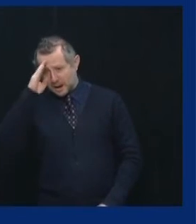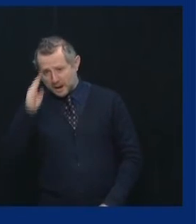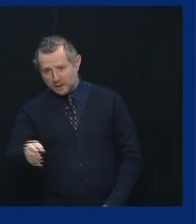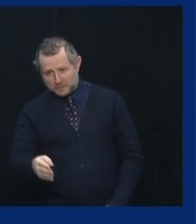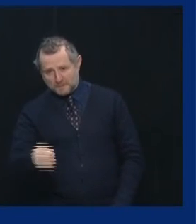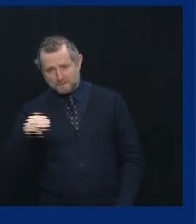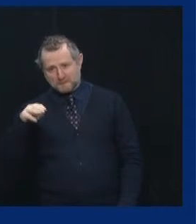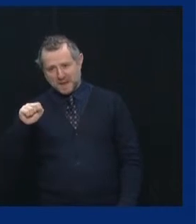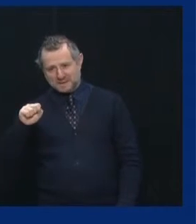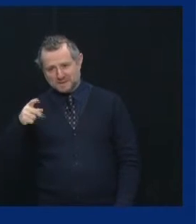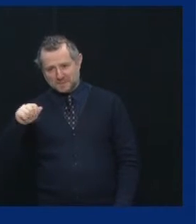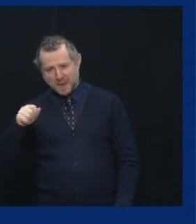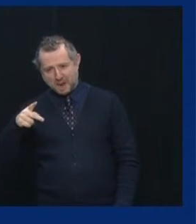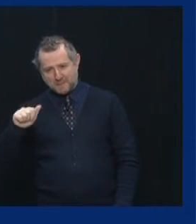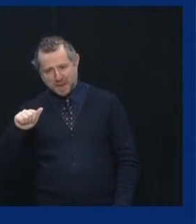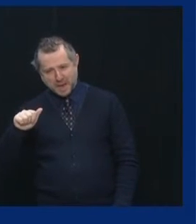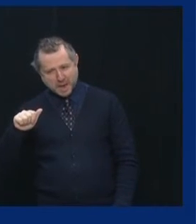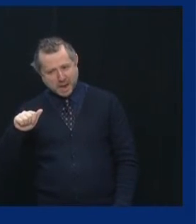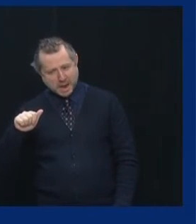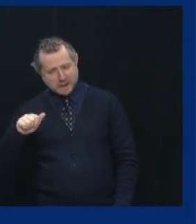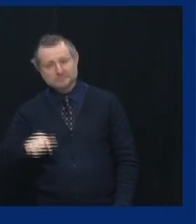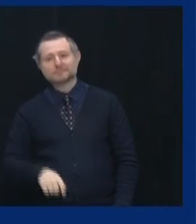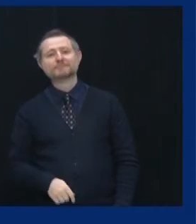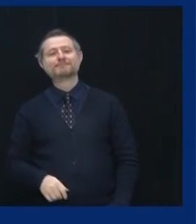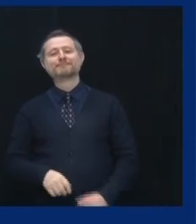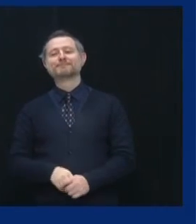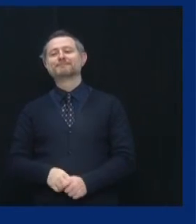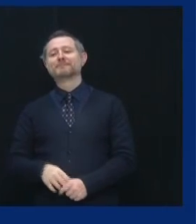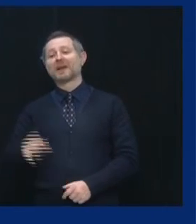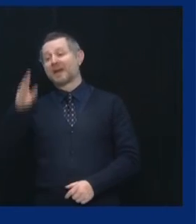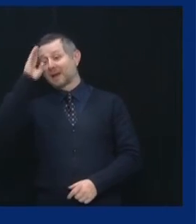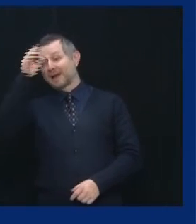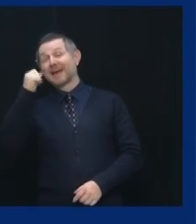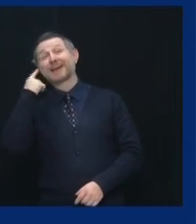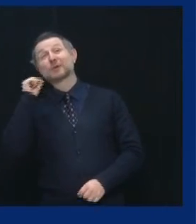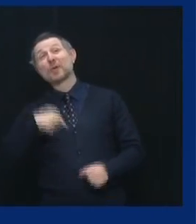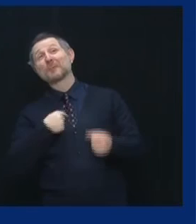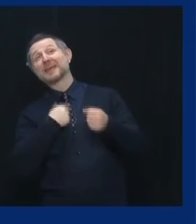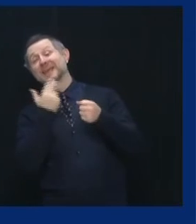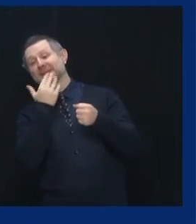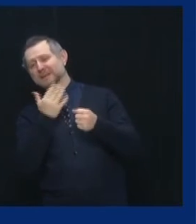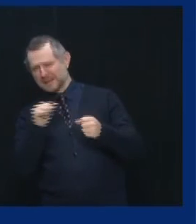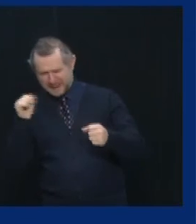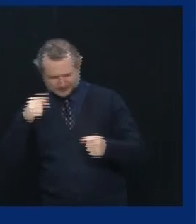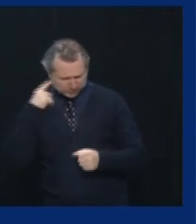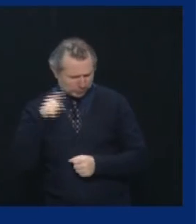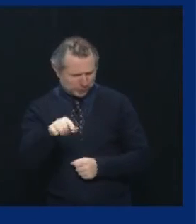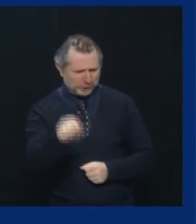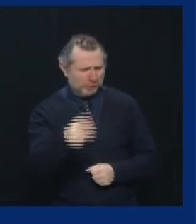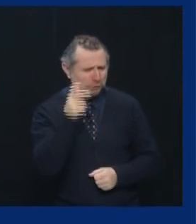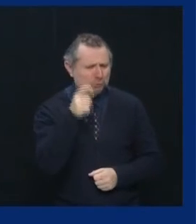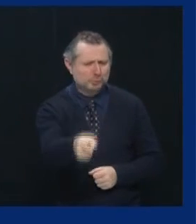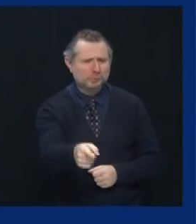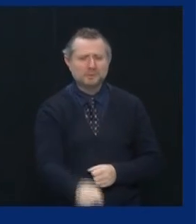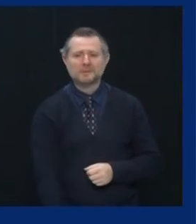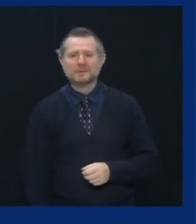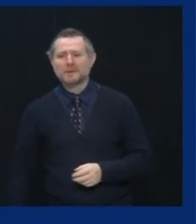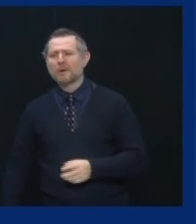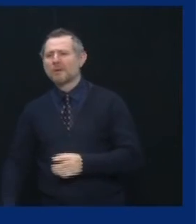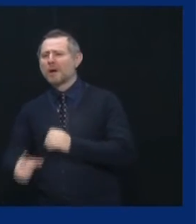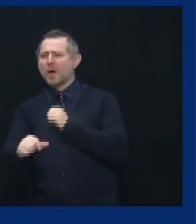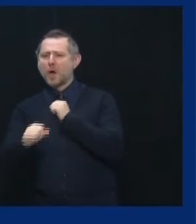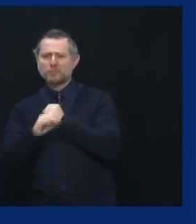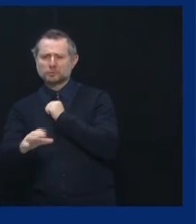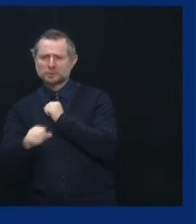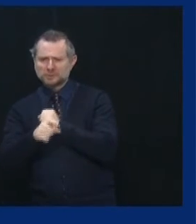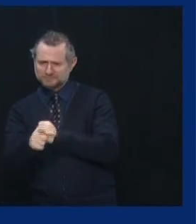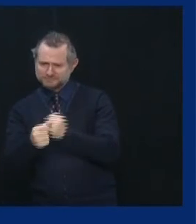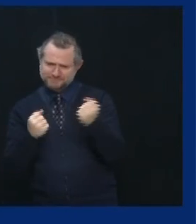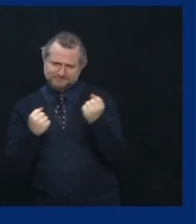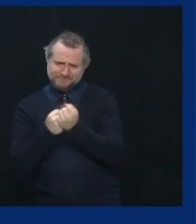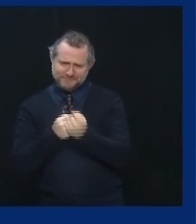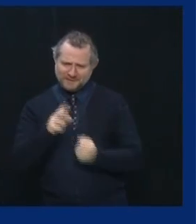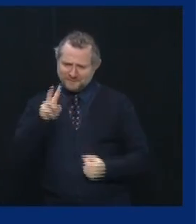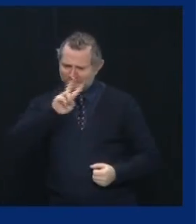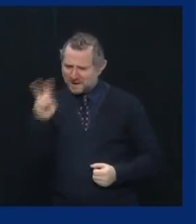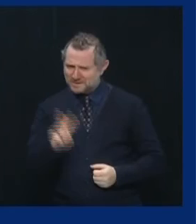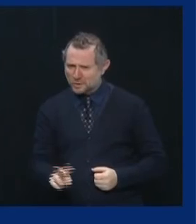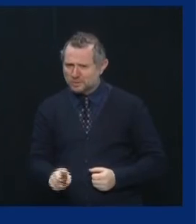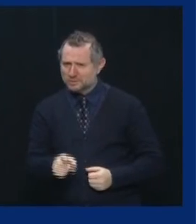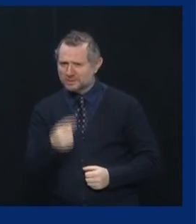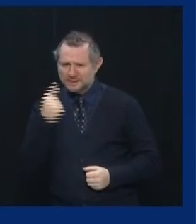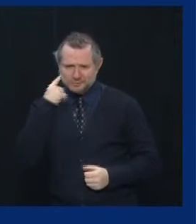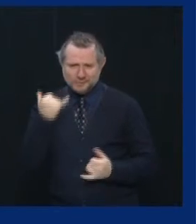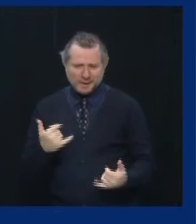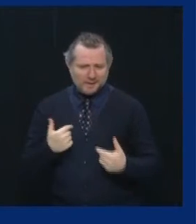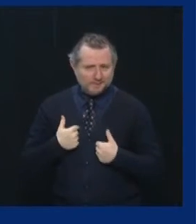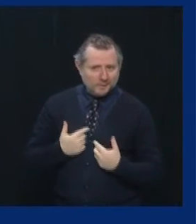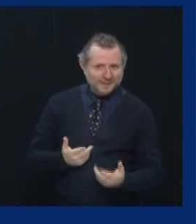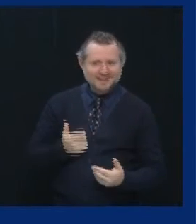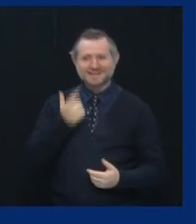YOUR LINE IS NOW OPEN.